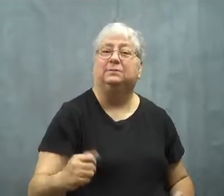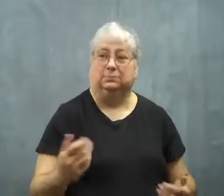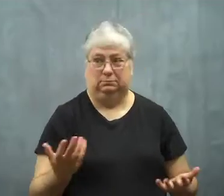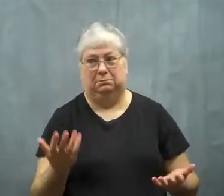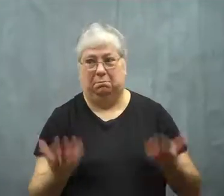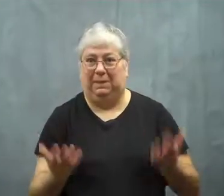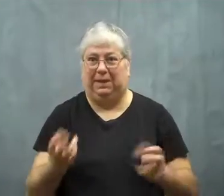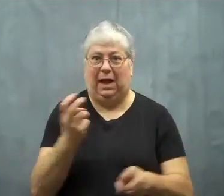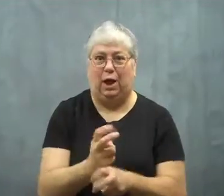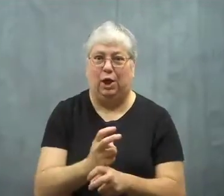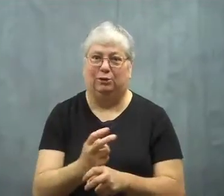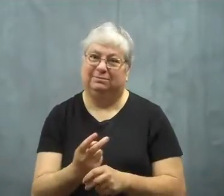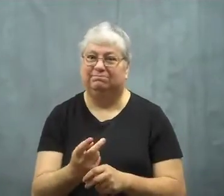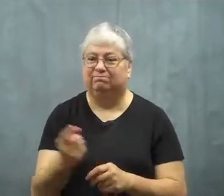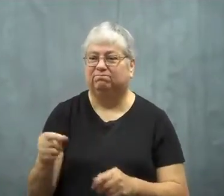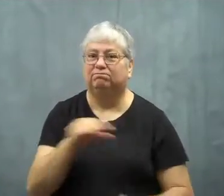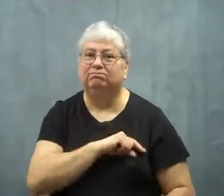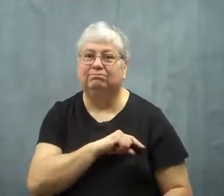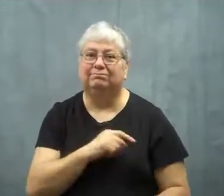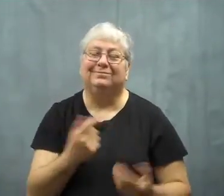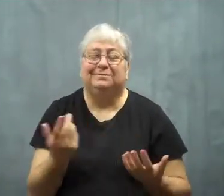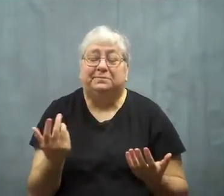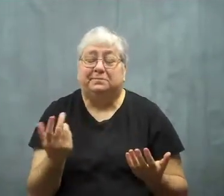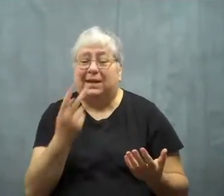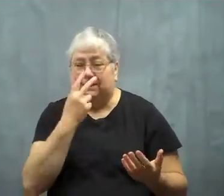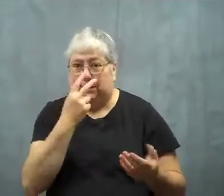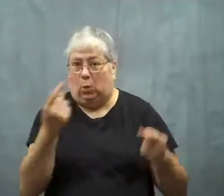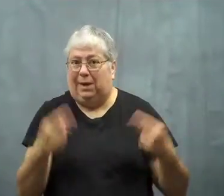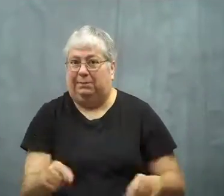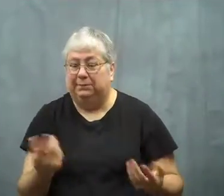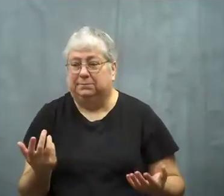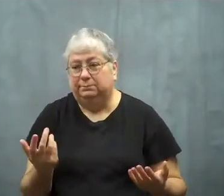may make it hard to get a conviction.